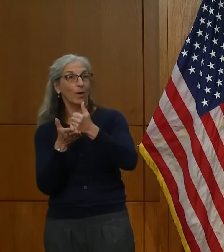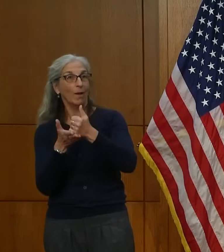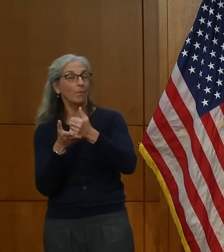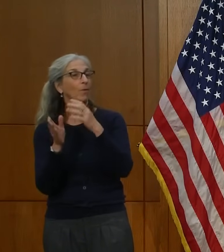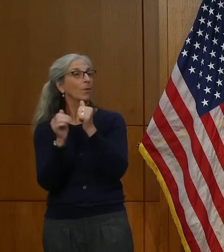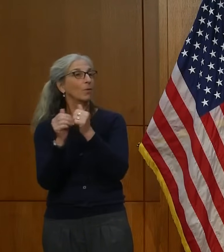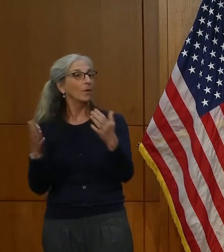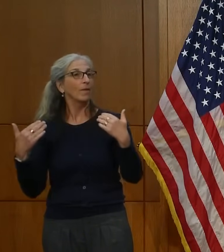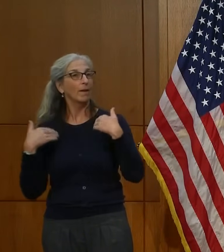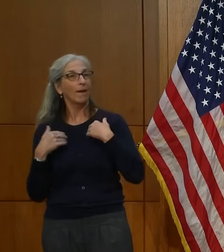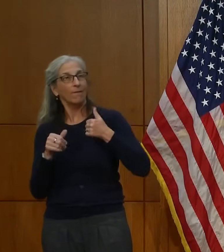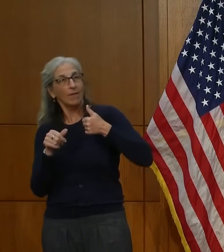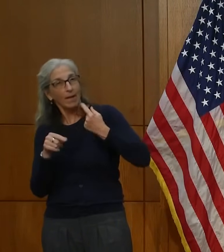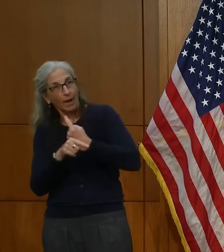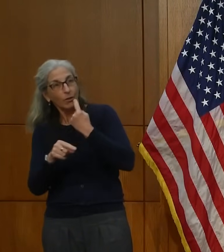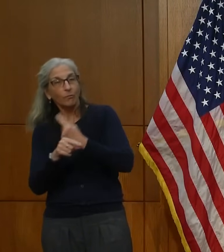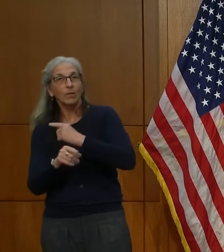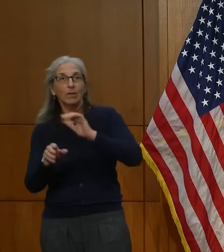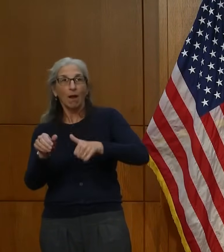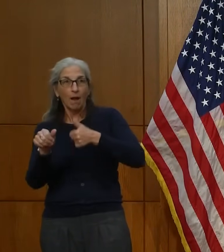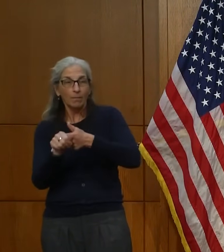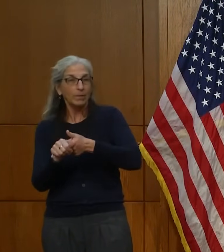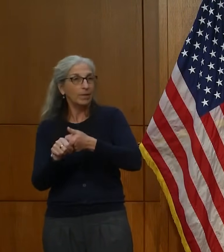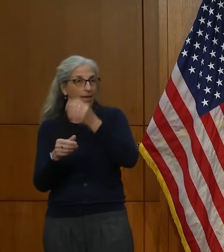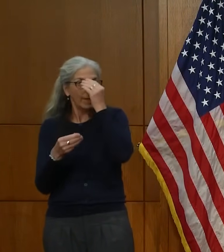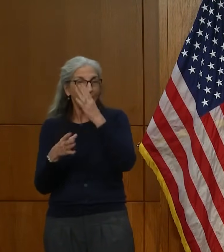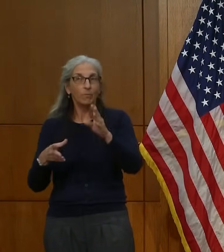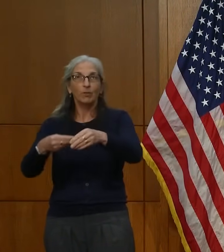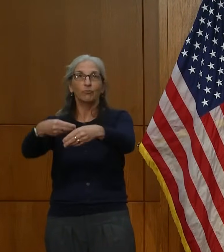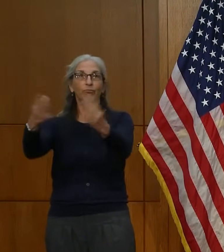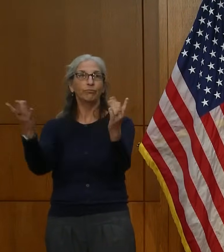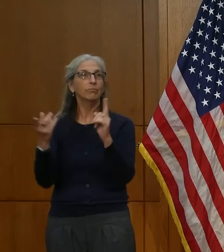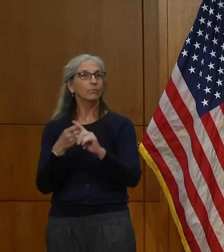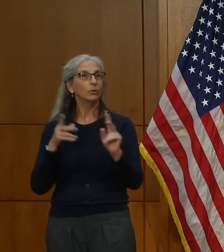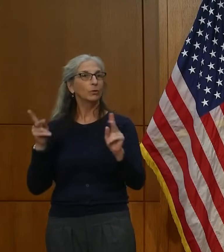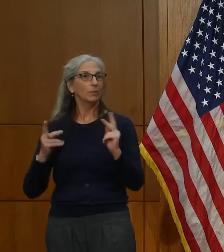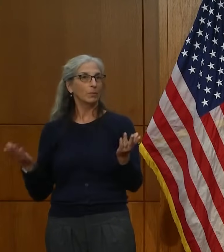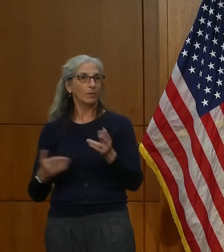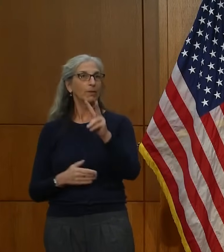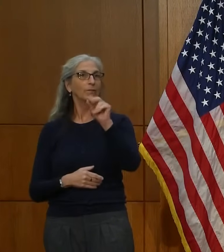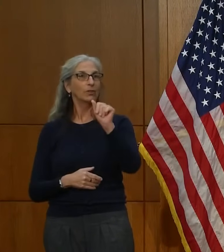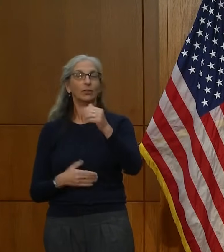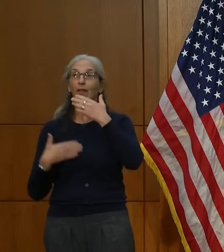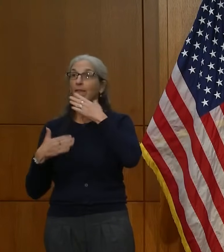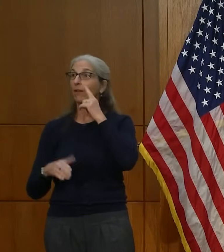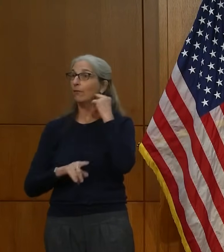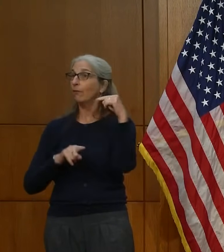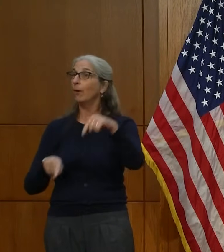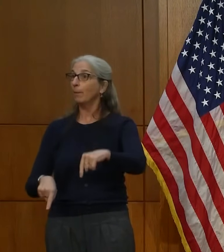ABLE TO DO WHAT WE DO WITH WITHOUT YOUR HELP. WITHOUT